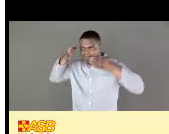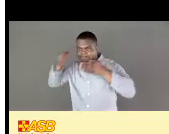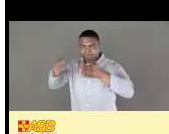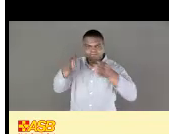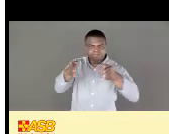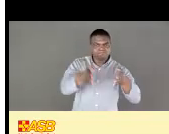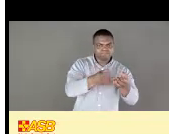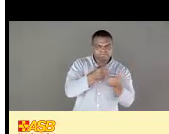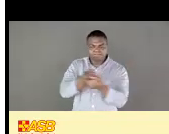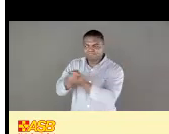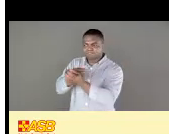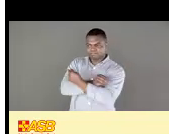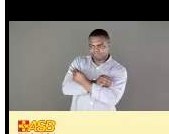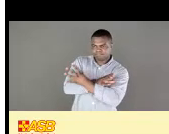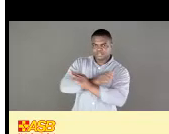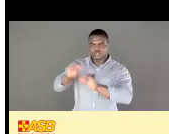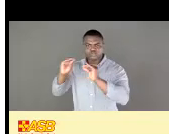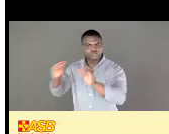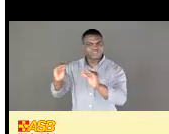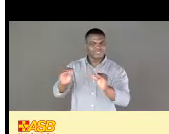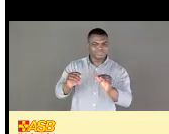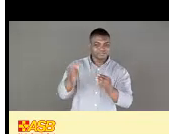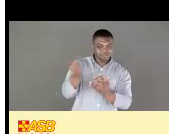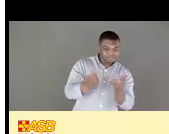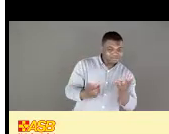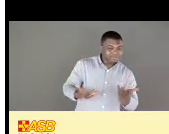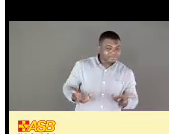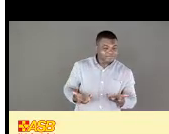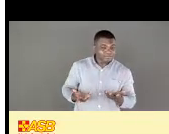apologies we are currently experiencing slightly unclear audio interpretation will